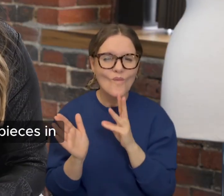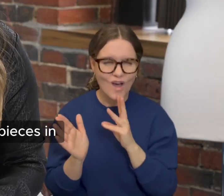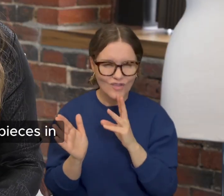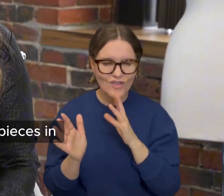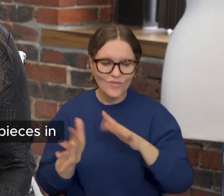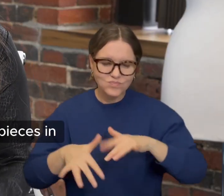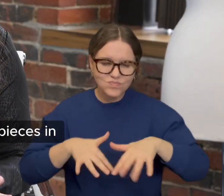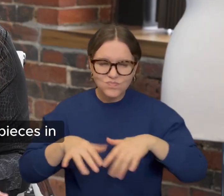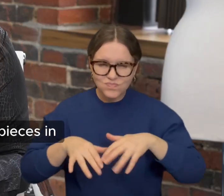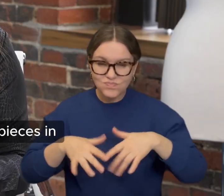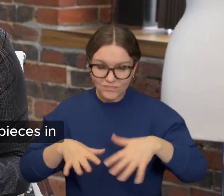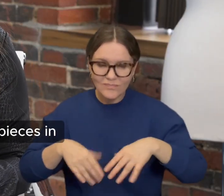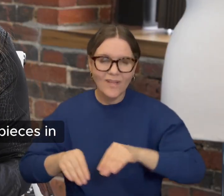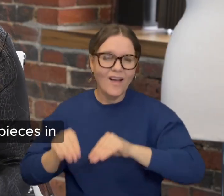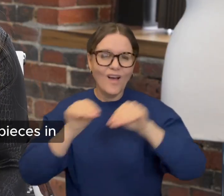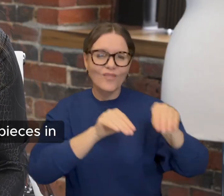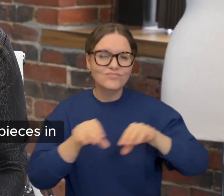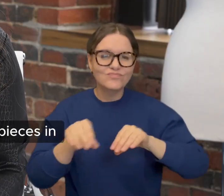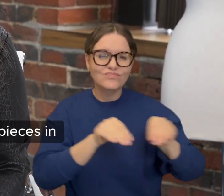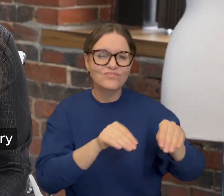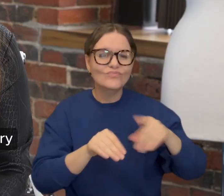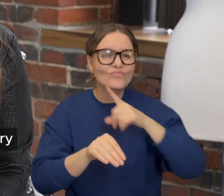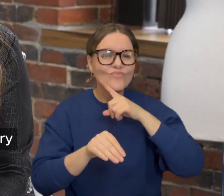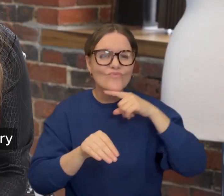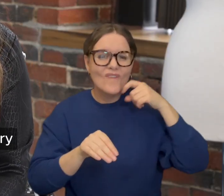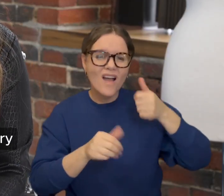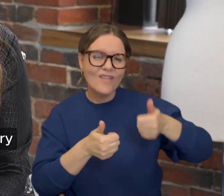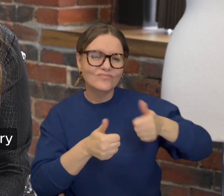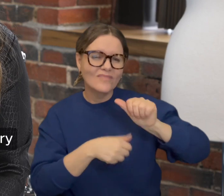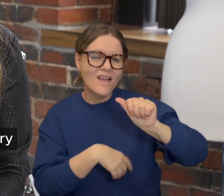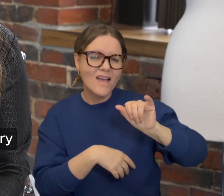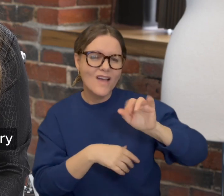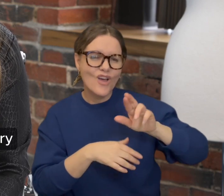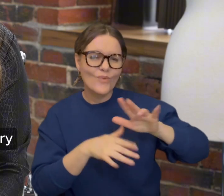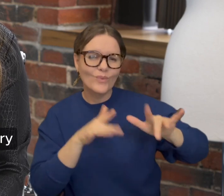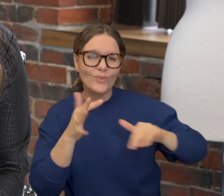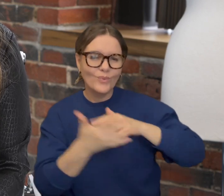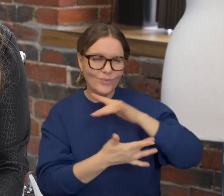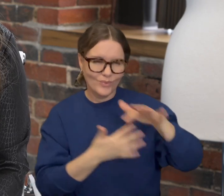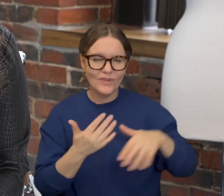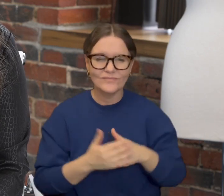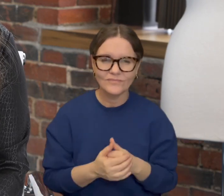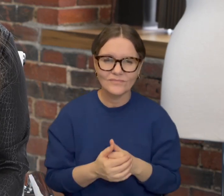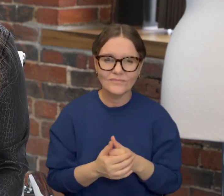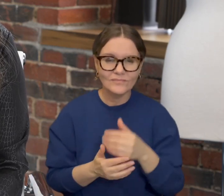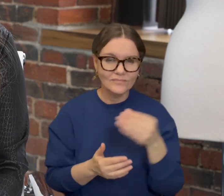you'll want to wash all of these pieces in warm soap and water and air dry and before first use